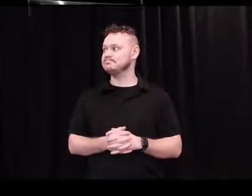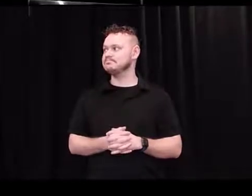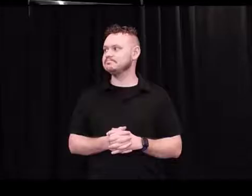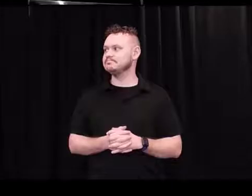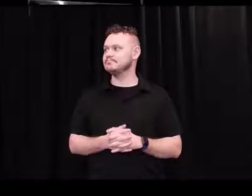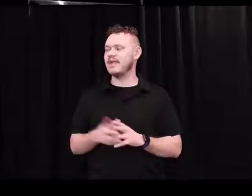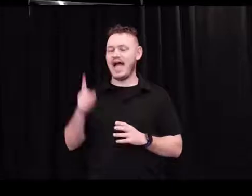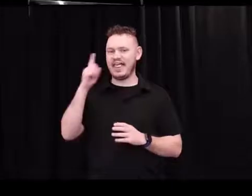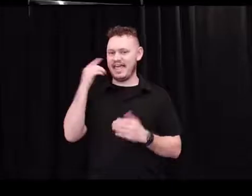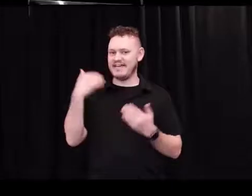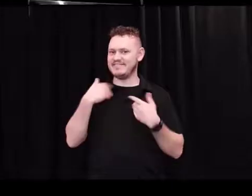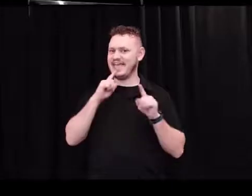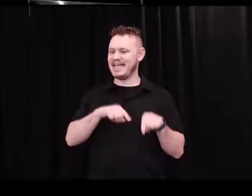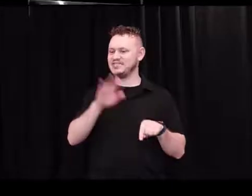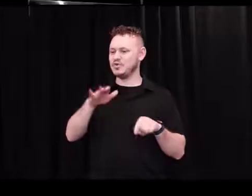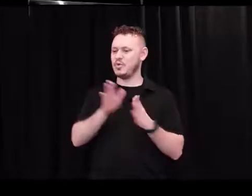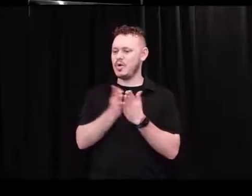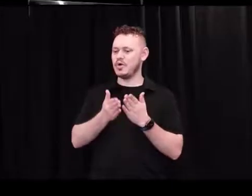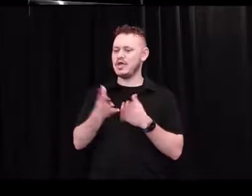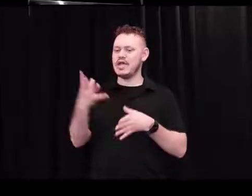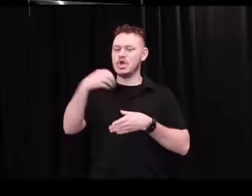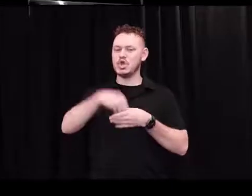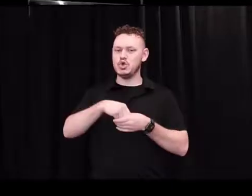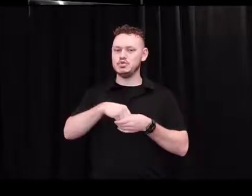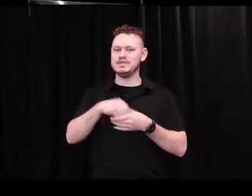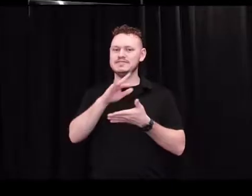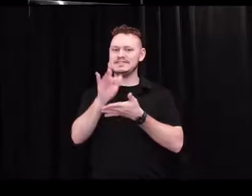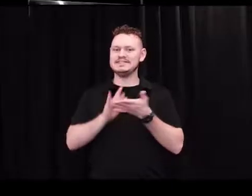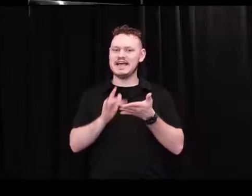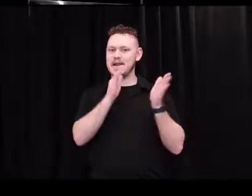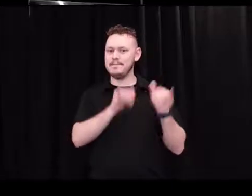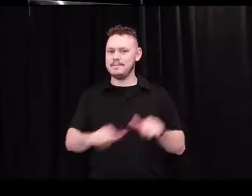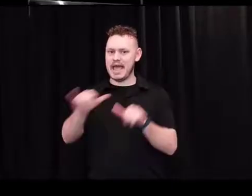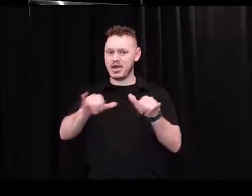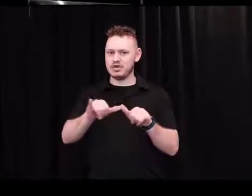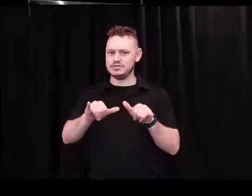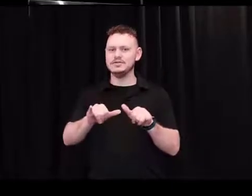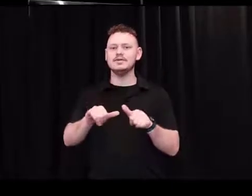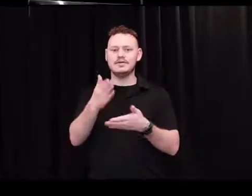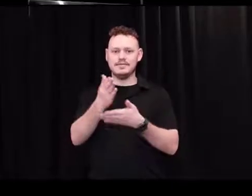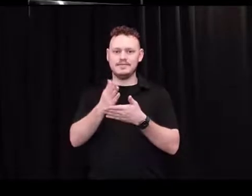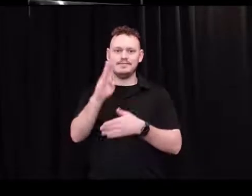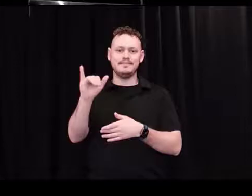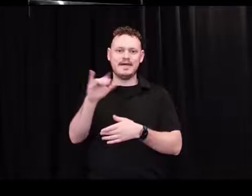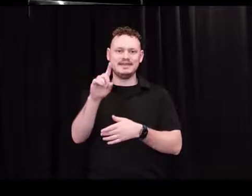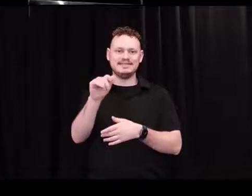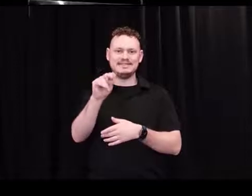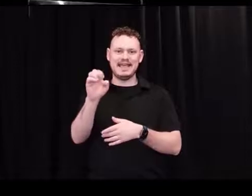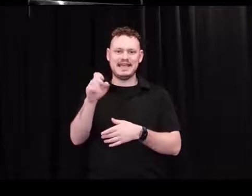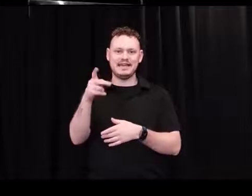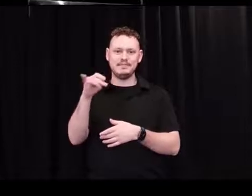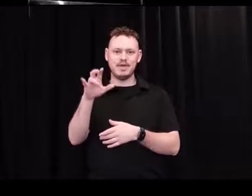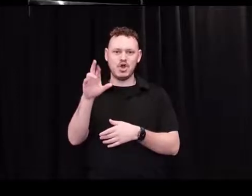the answer to your book, "Inclusive Design Patterns" by Heydon Pickering. [Karl] There you go, yeah. [Audience Member 4] The question